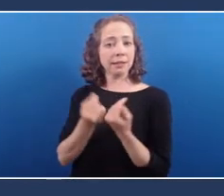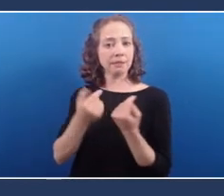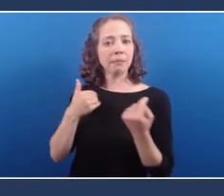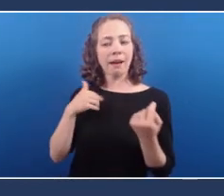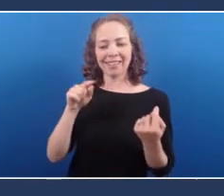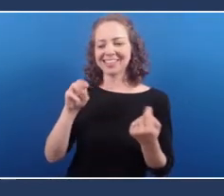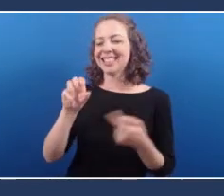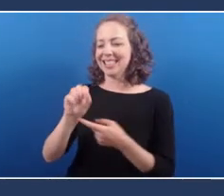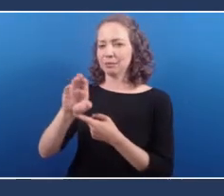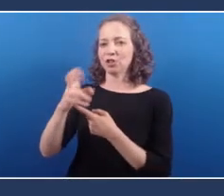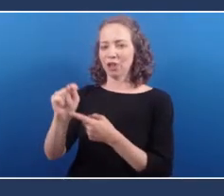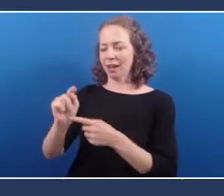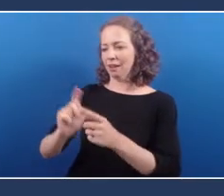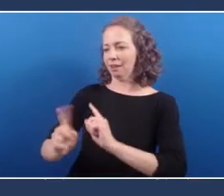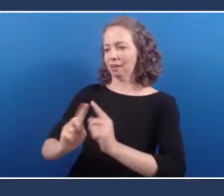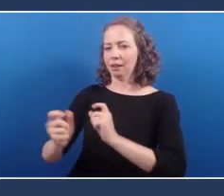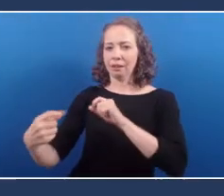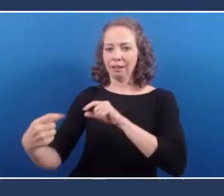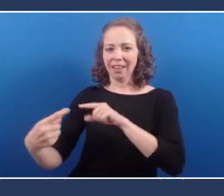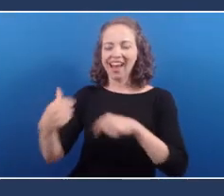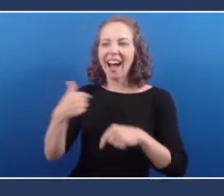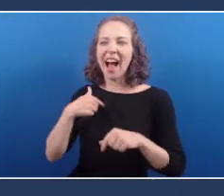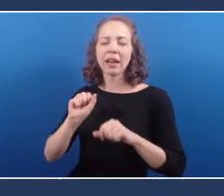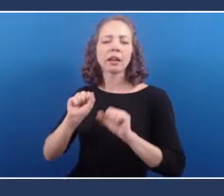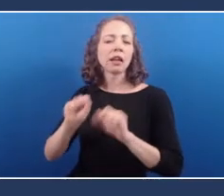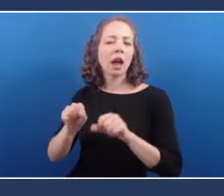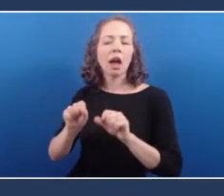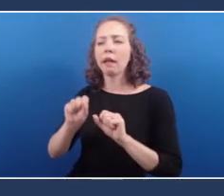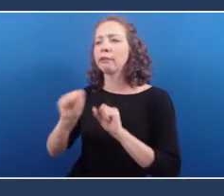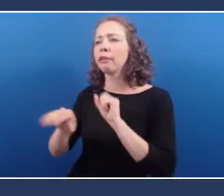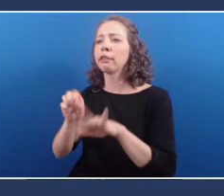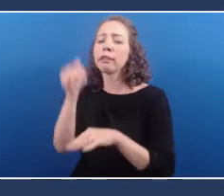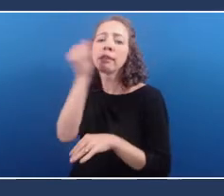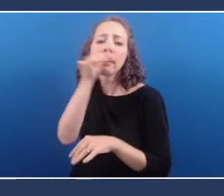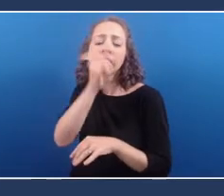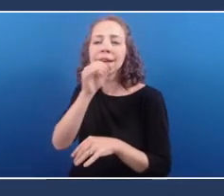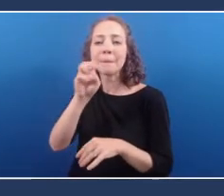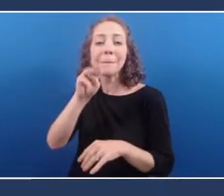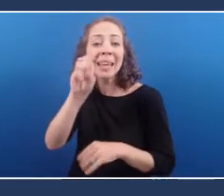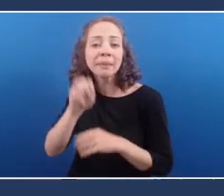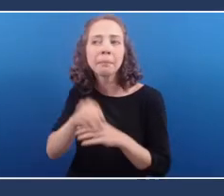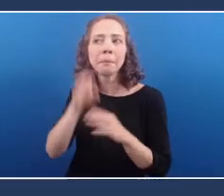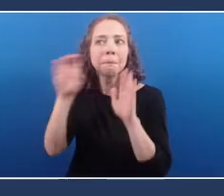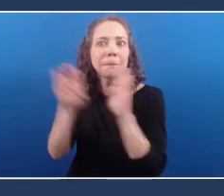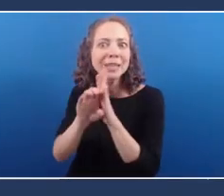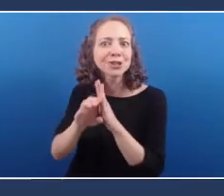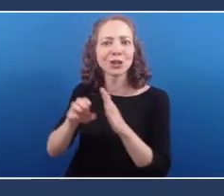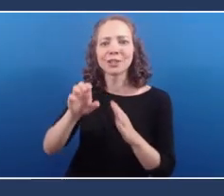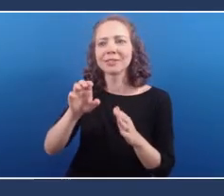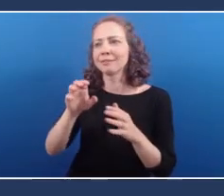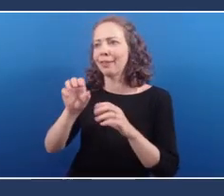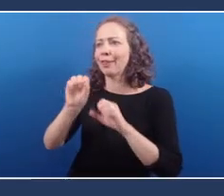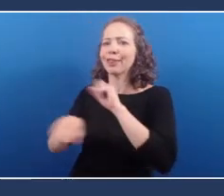Where I can put in memes, I can put in videos, I can put in pictures. Because I have a better time expressing myself